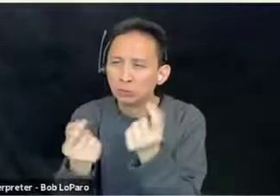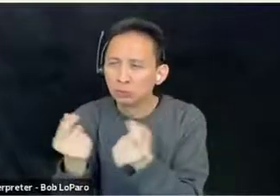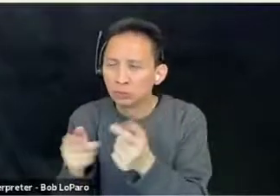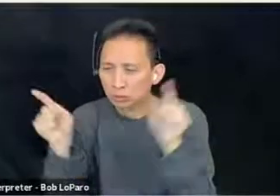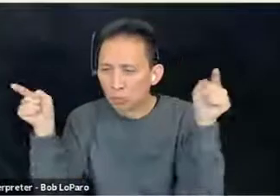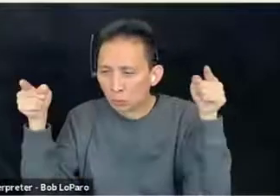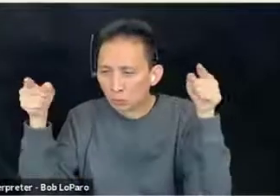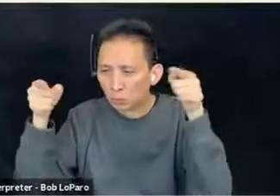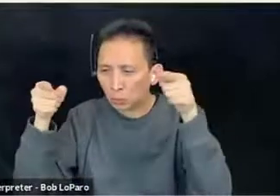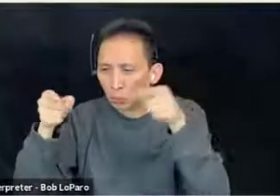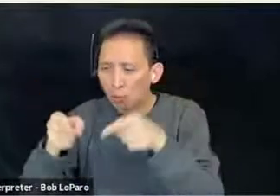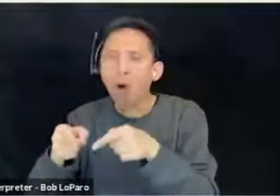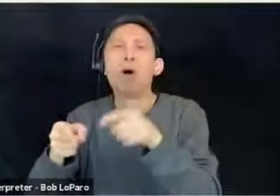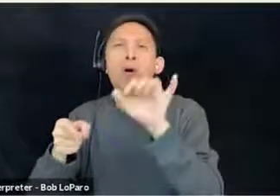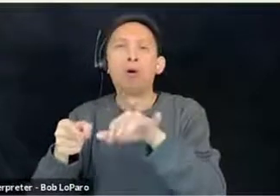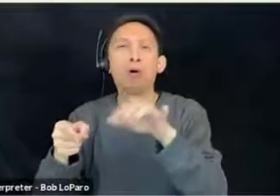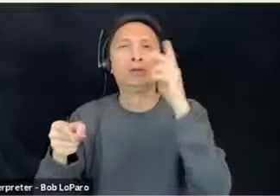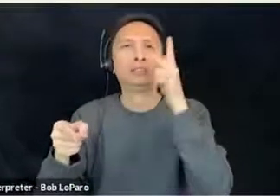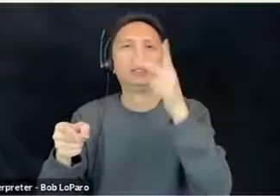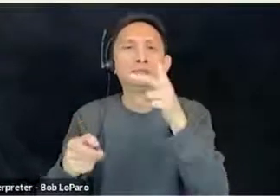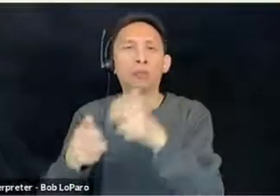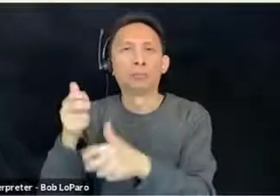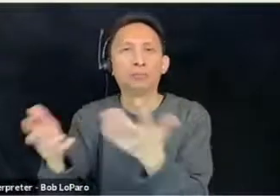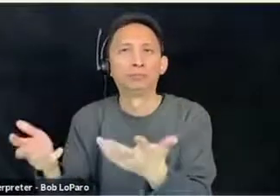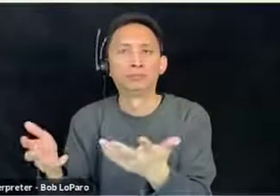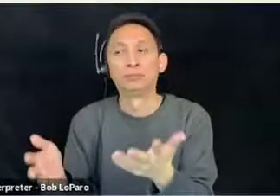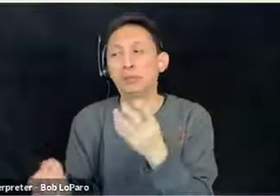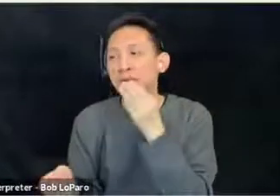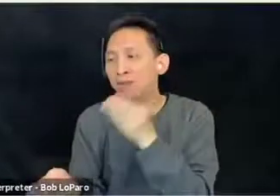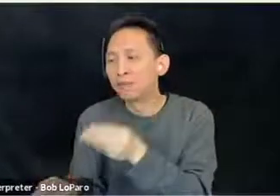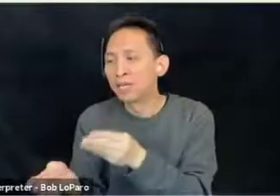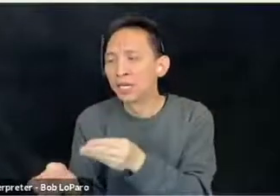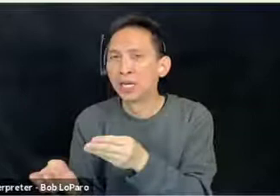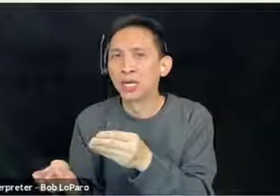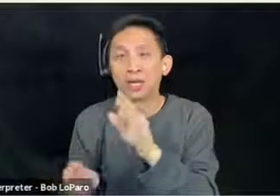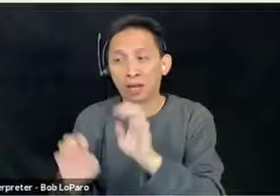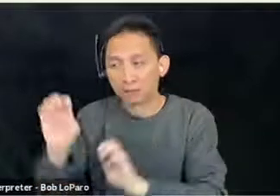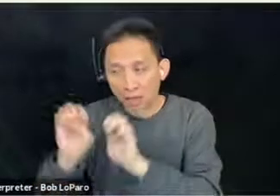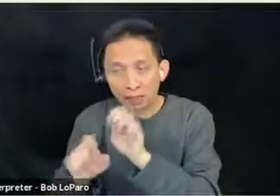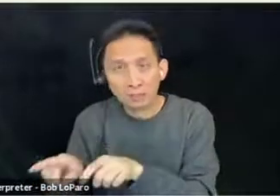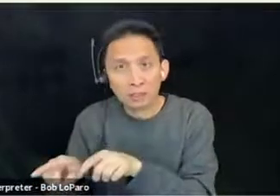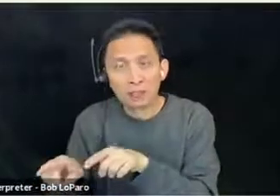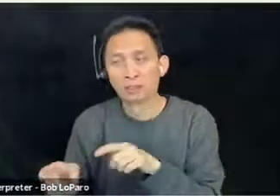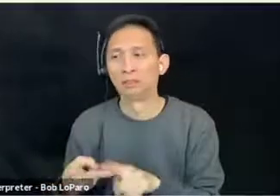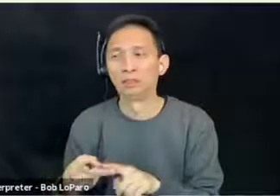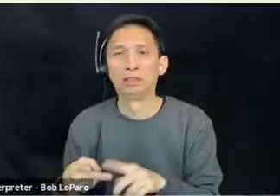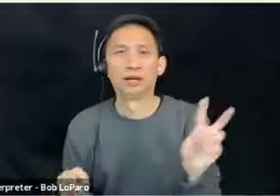in that individual's body. So, a feeding evaluation, evaluation of vitamin levels,